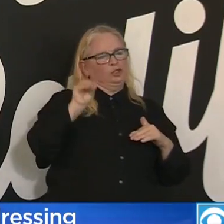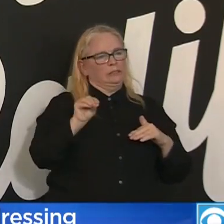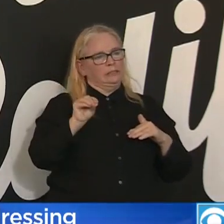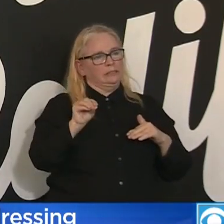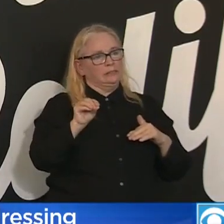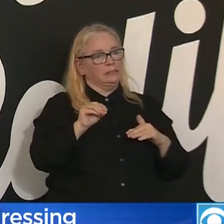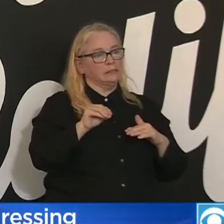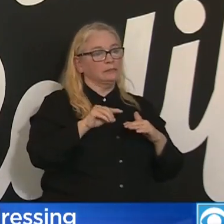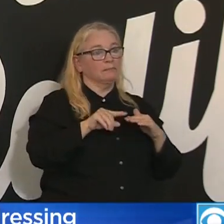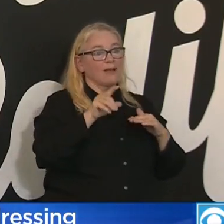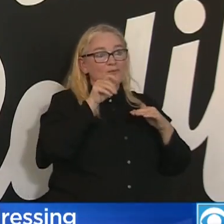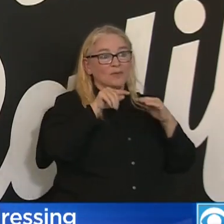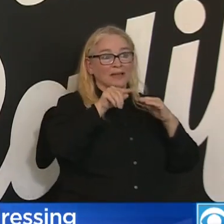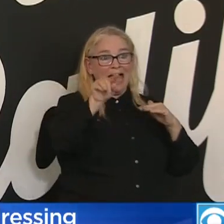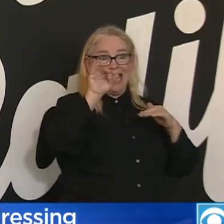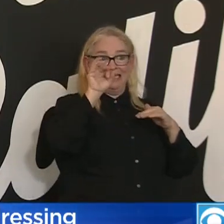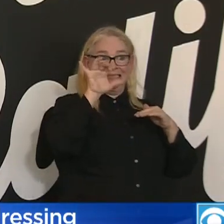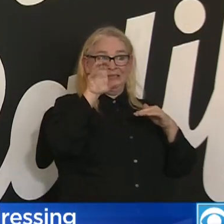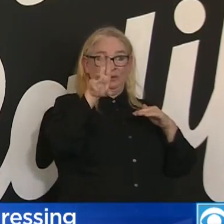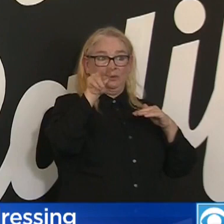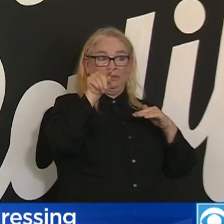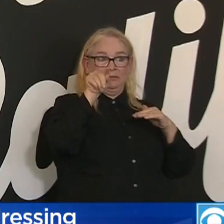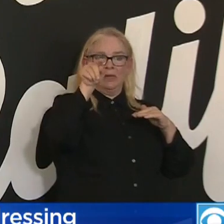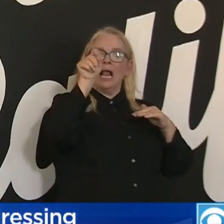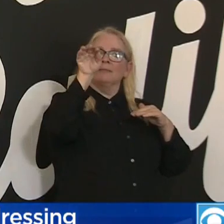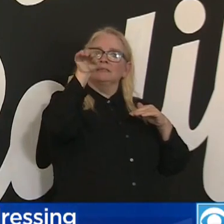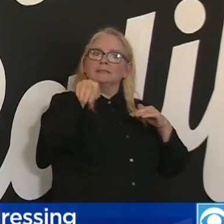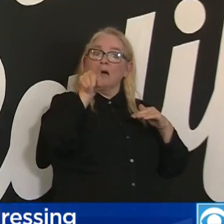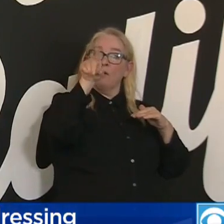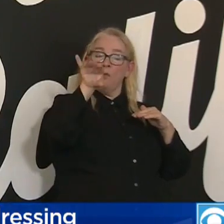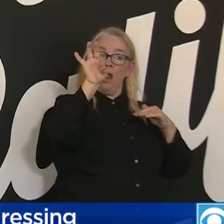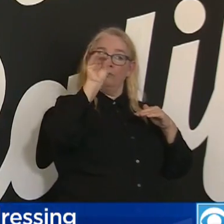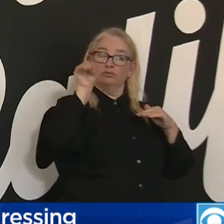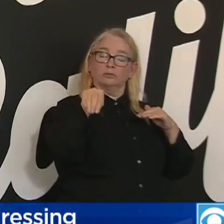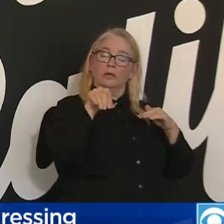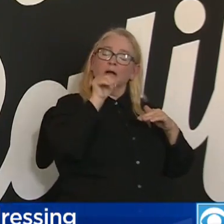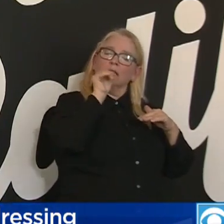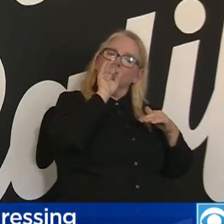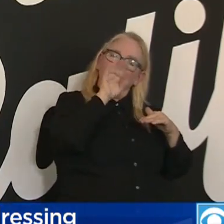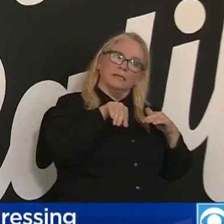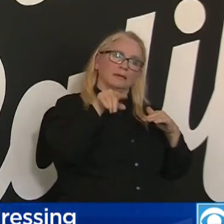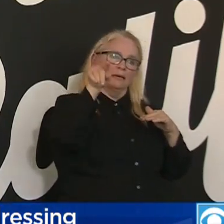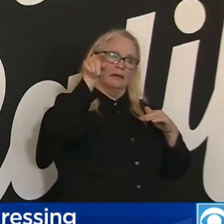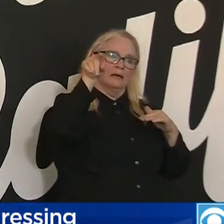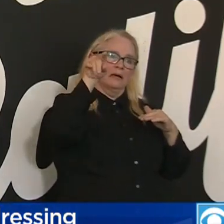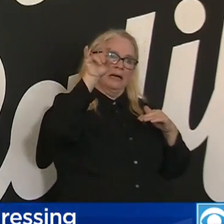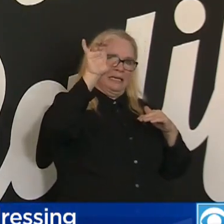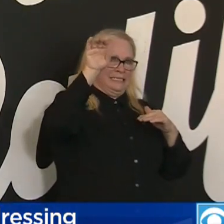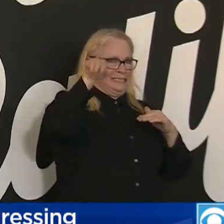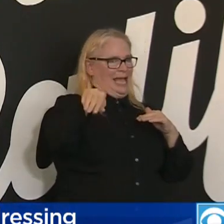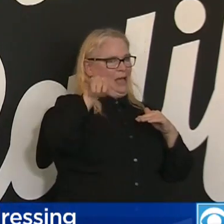HOSPITALIZEDS. THEY WENT UP MODESTLY IN THE